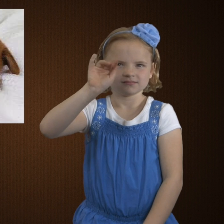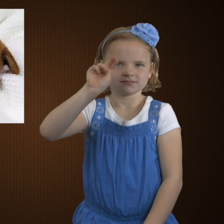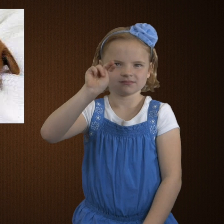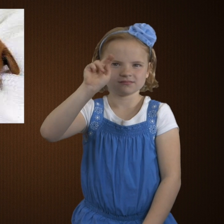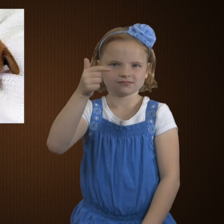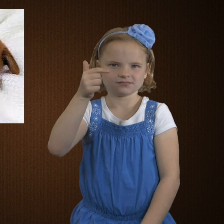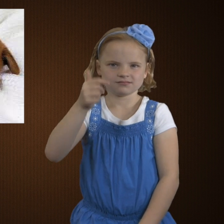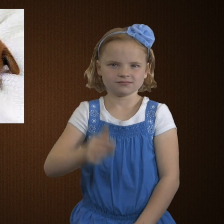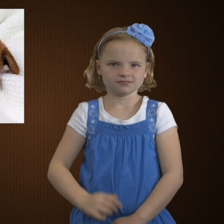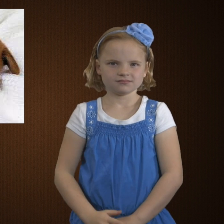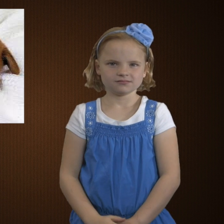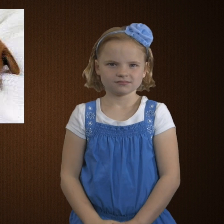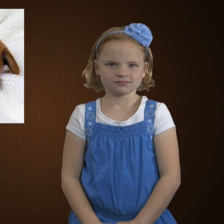Dozing